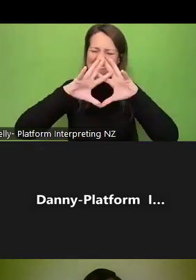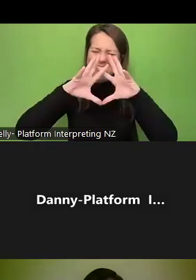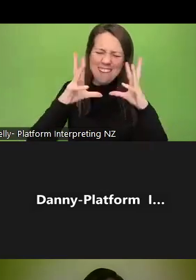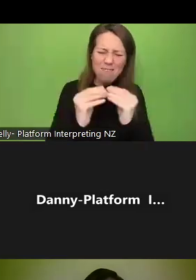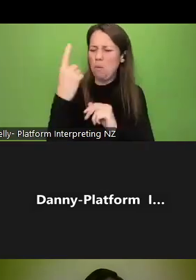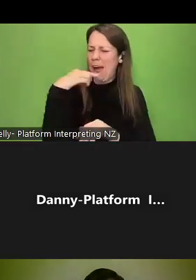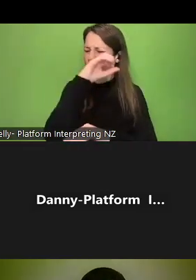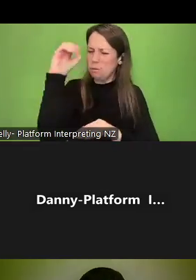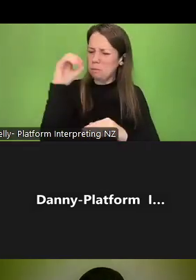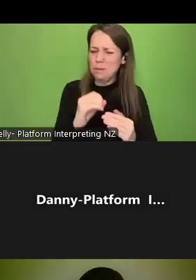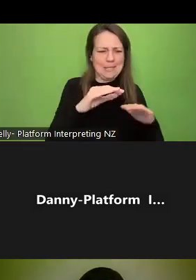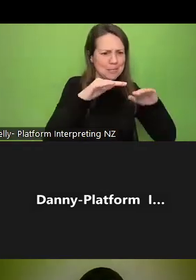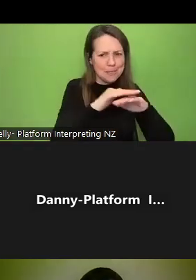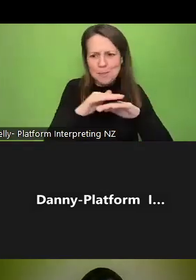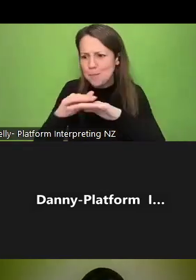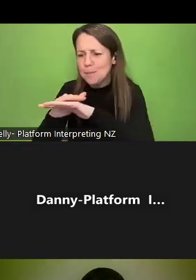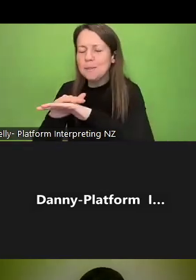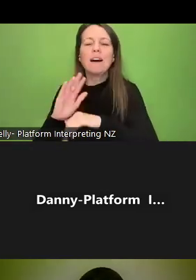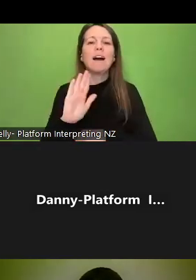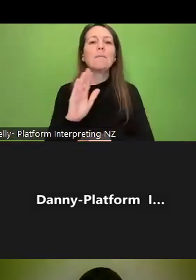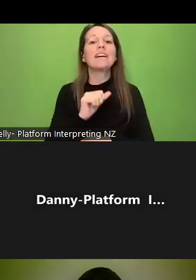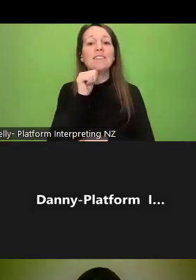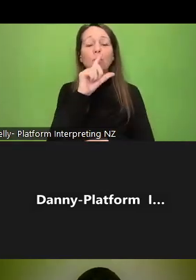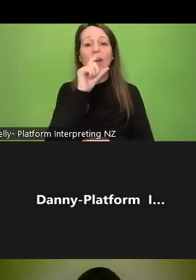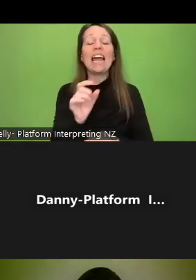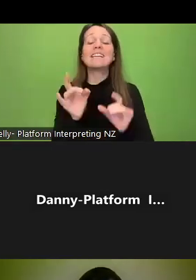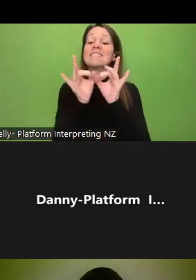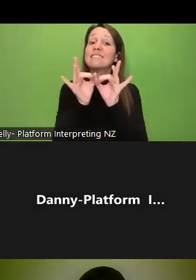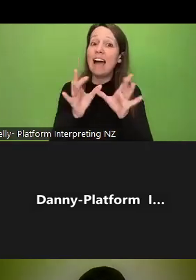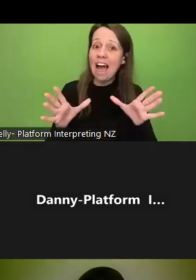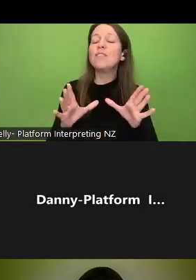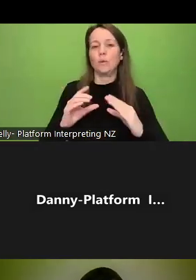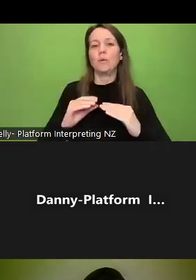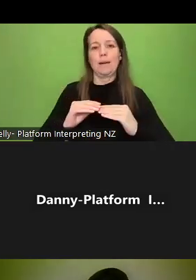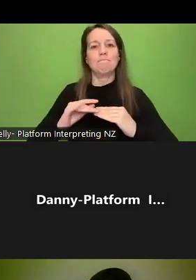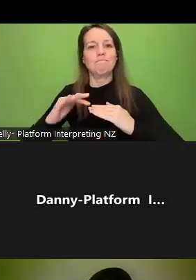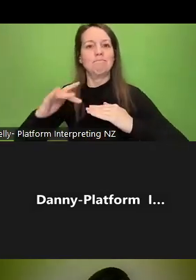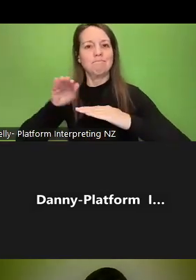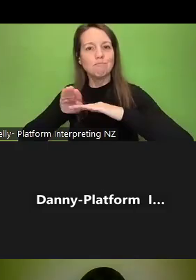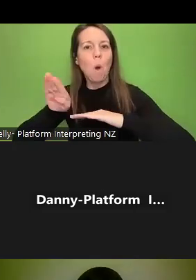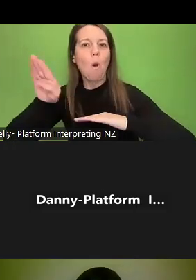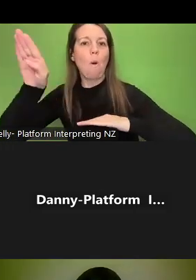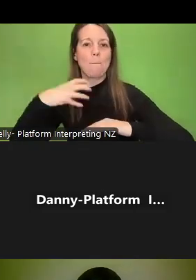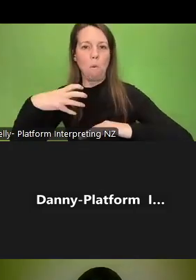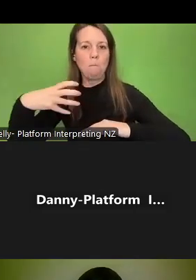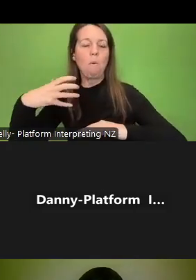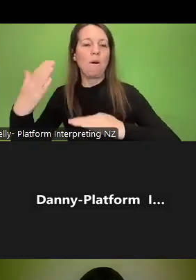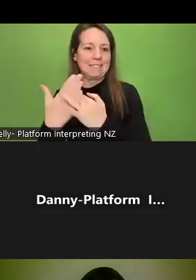but if you begin, then you can chip away. Build accessibility into your budget and your planning.